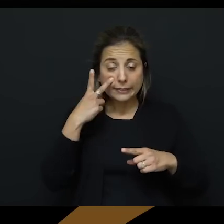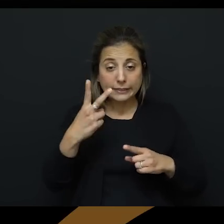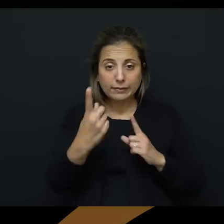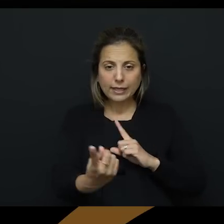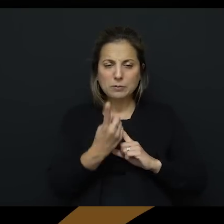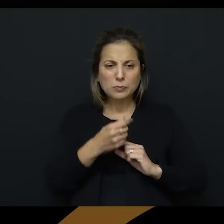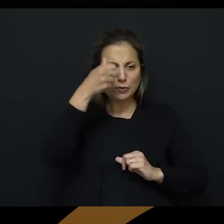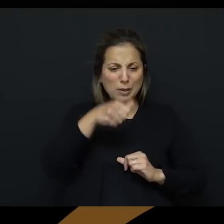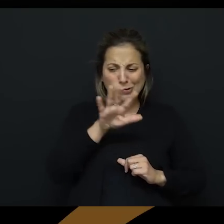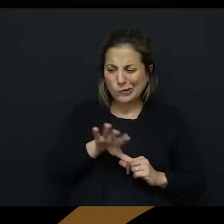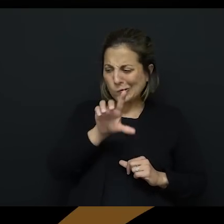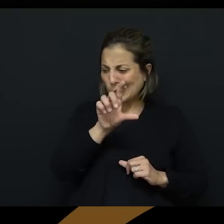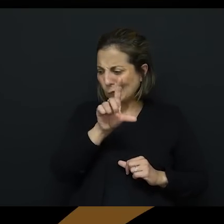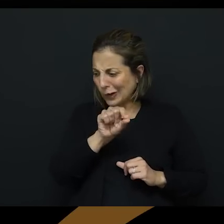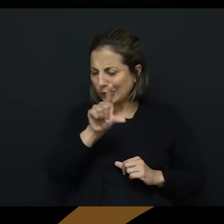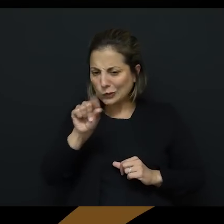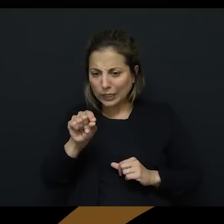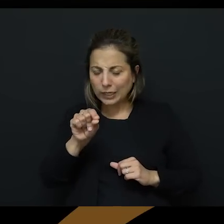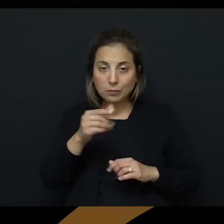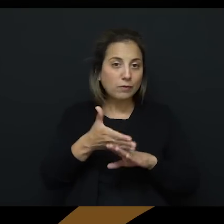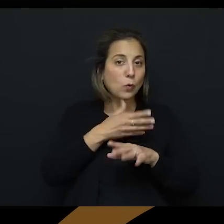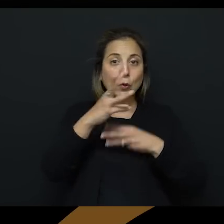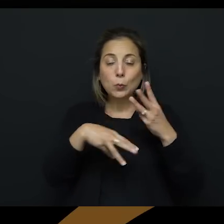before the world shut down, you know, in March 2020.